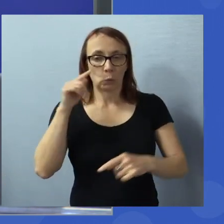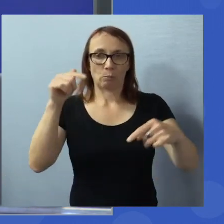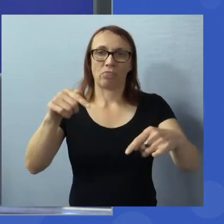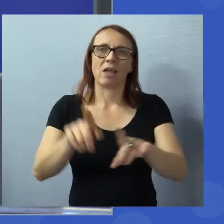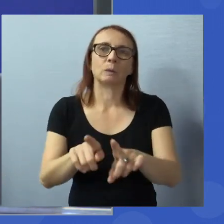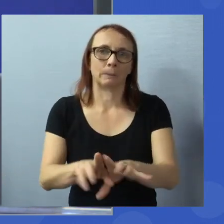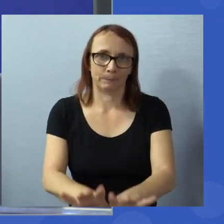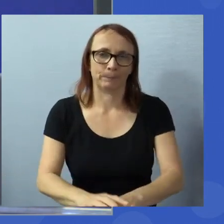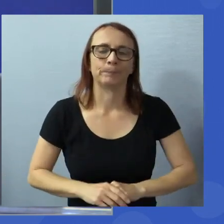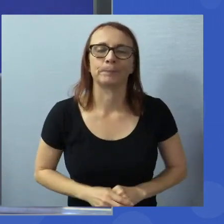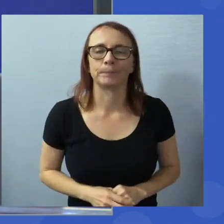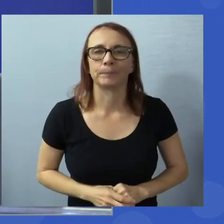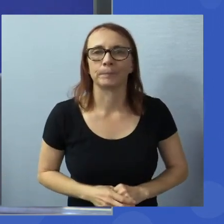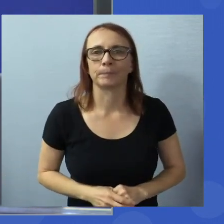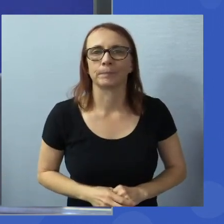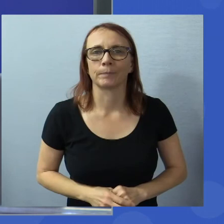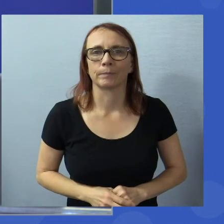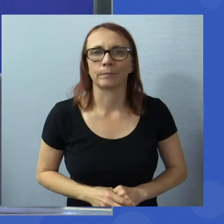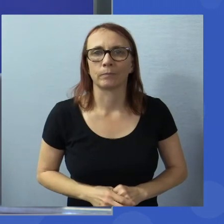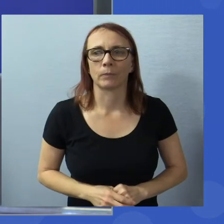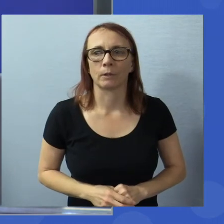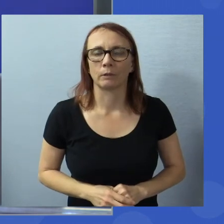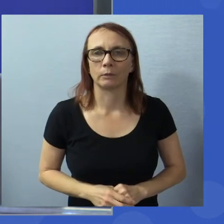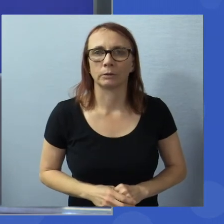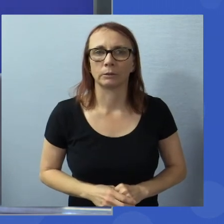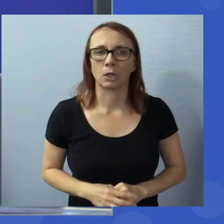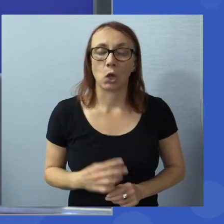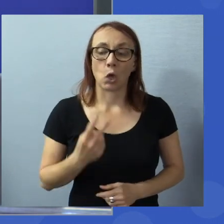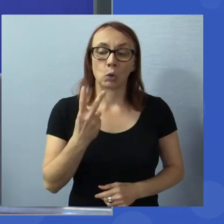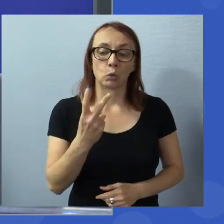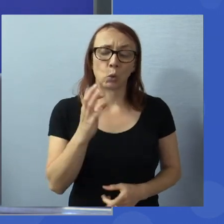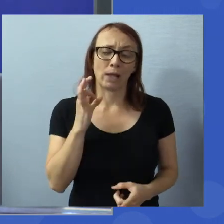that I think might be quite useful there's two specific themes that I'm